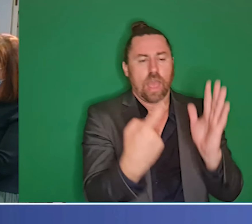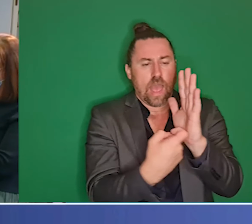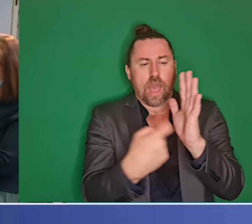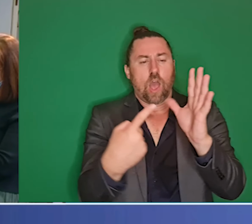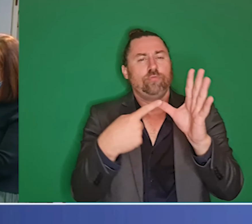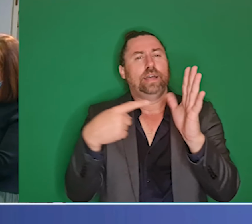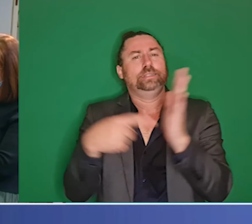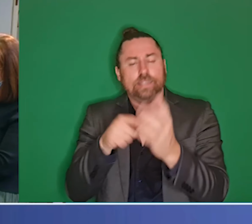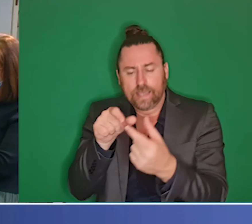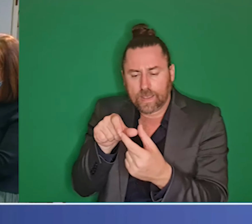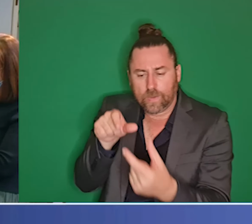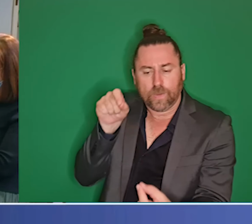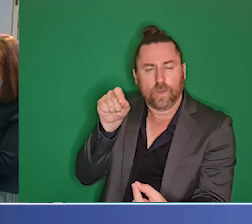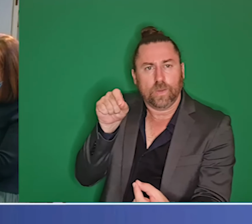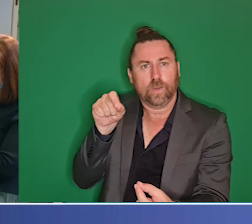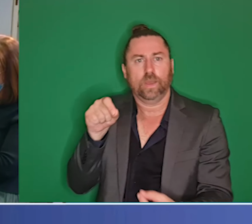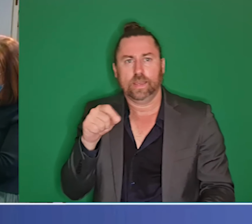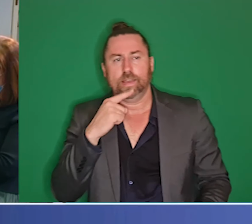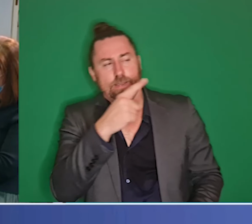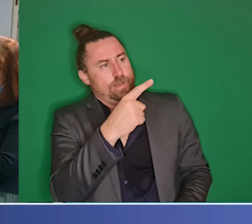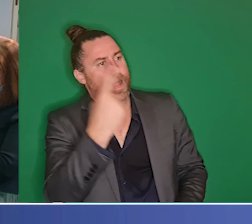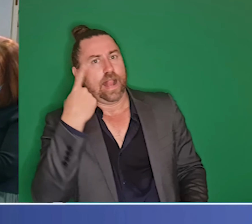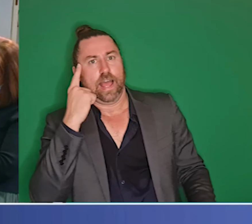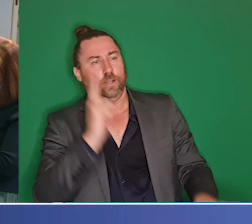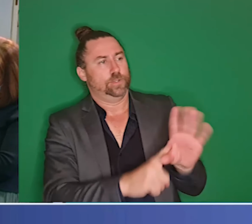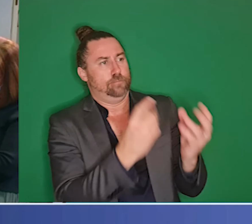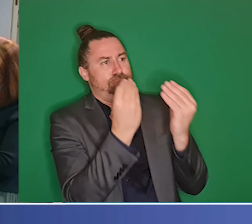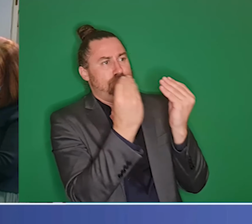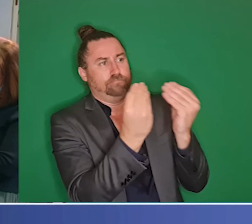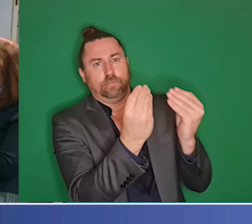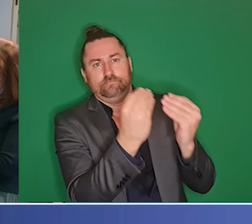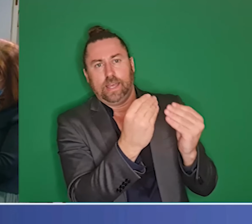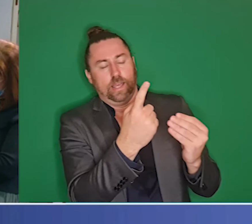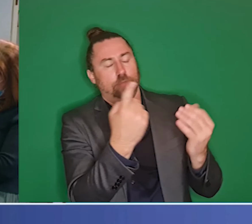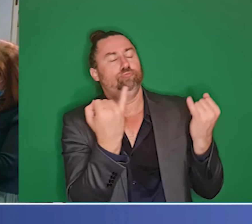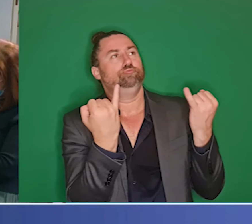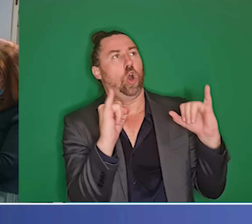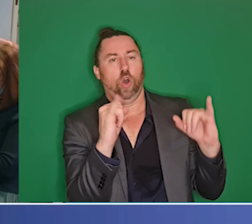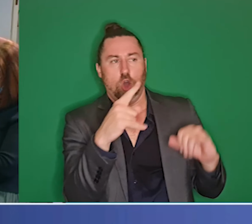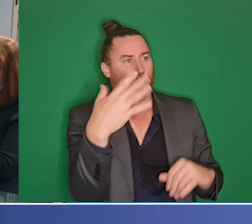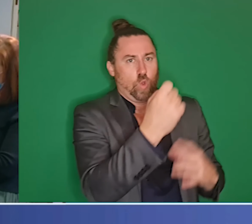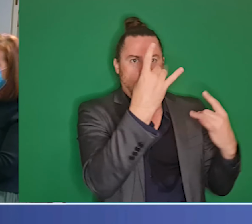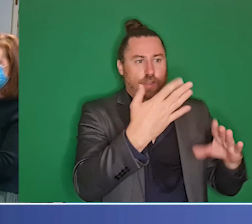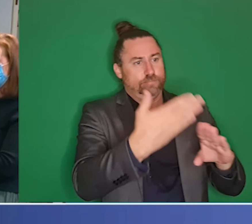that the government failed badly last year by not doing more to increase the supply of rapid antigen tests